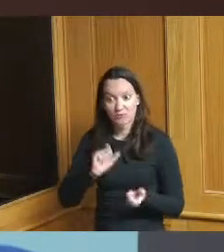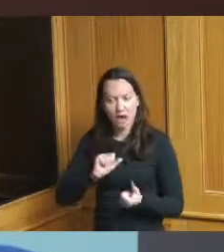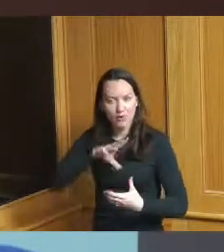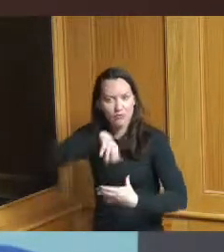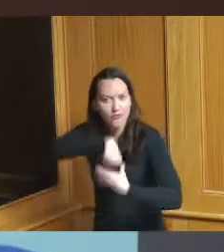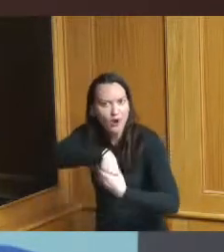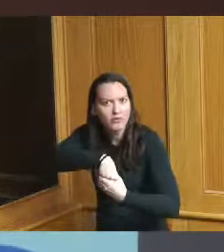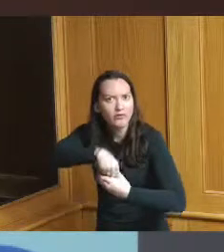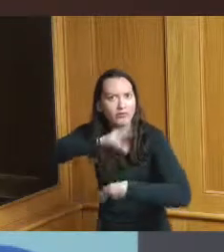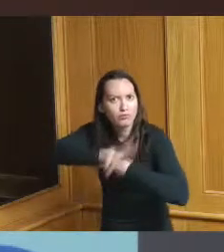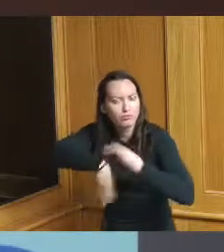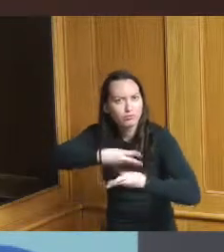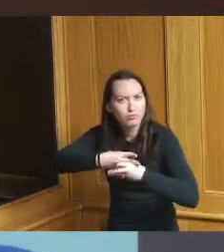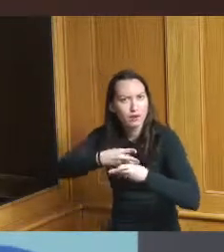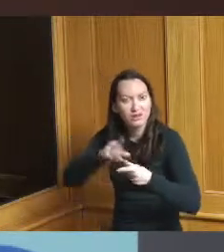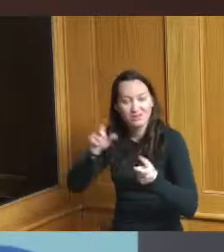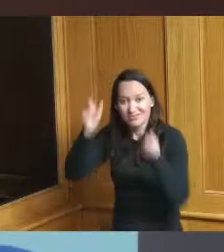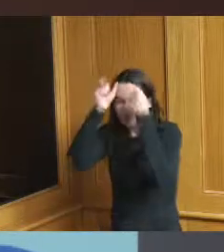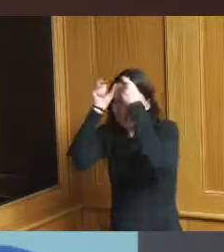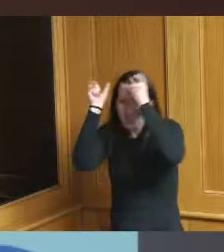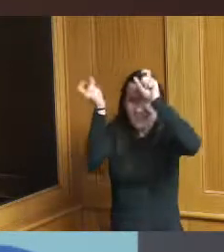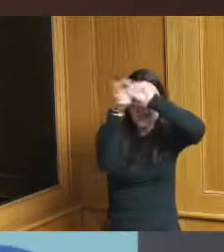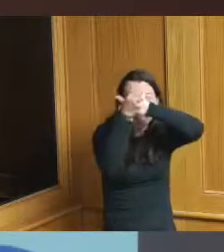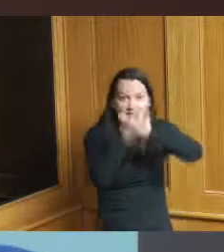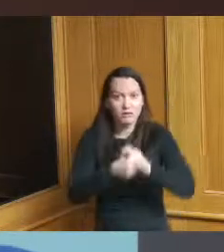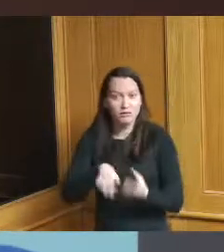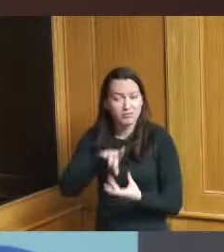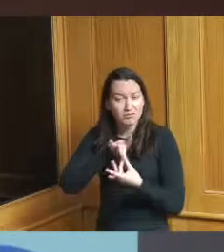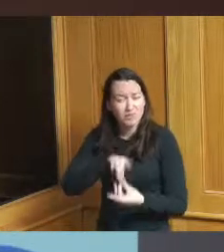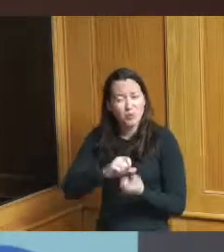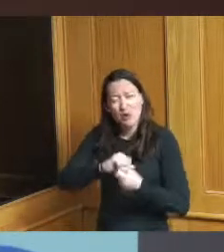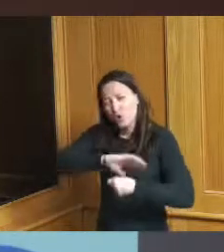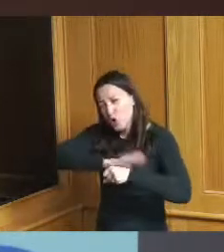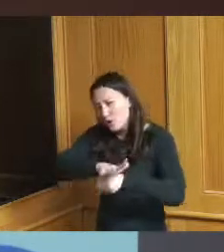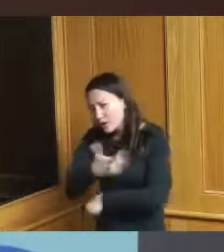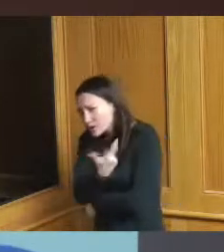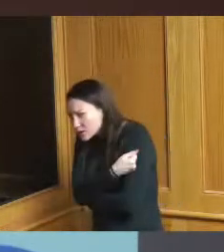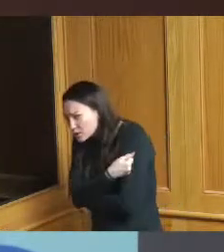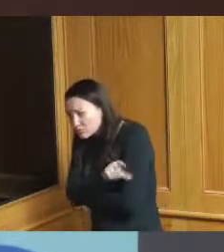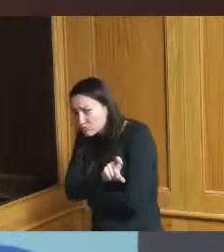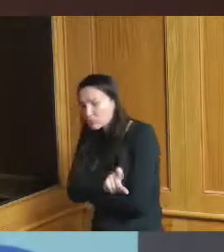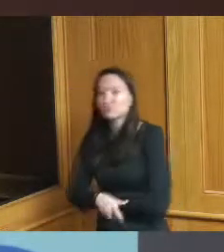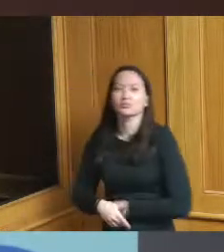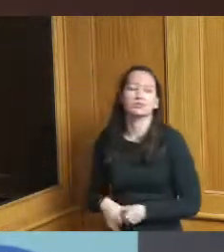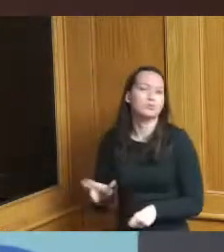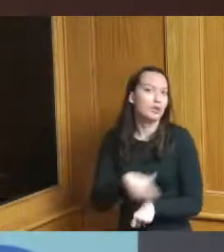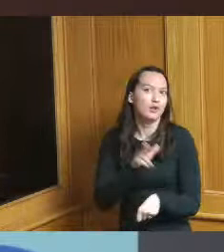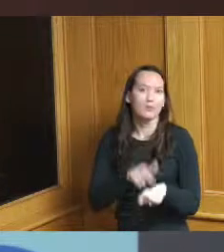at all and they're thinking about Covid-19 and the vaccine so of course everybody was very hesitant